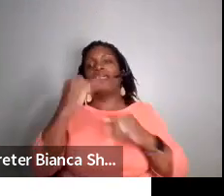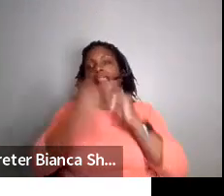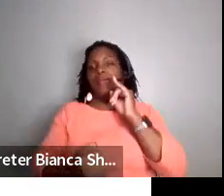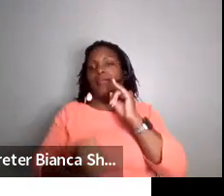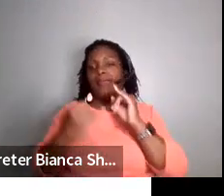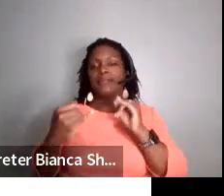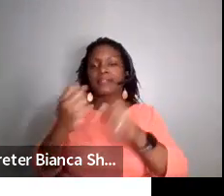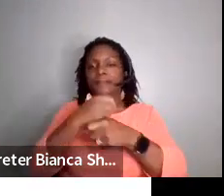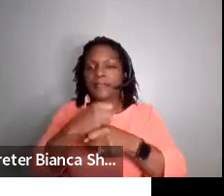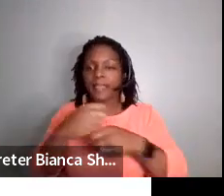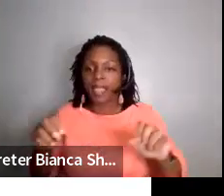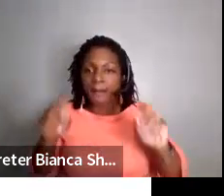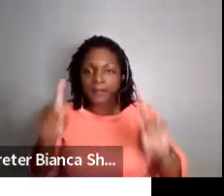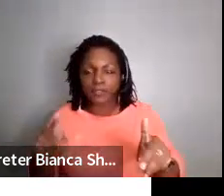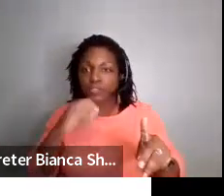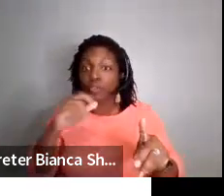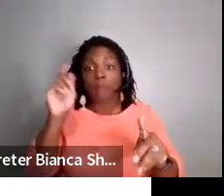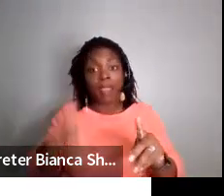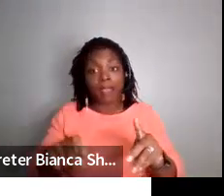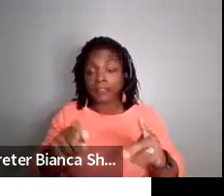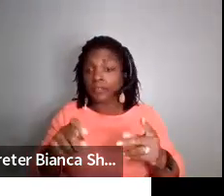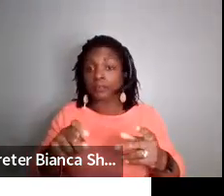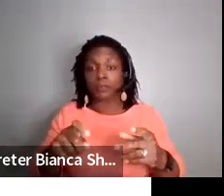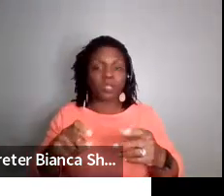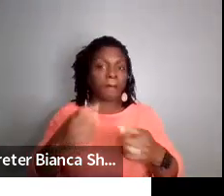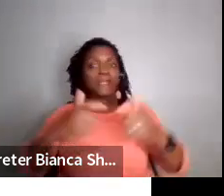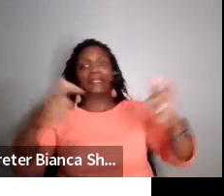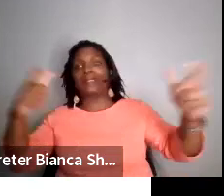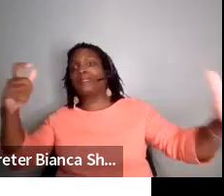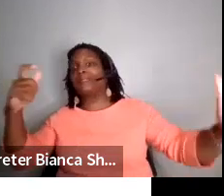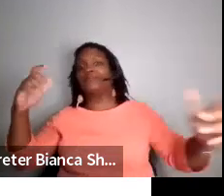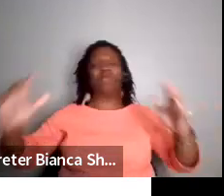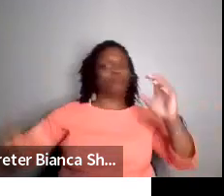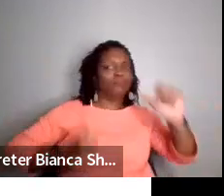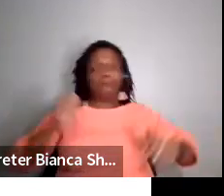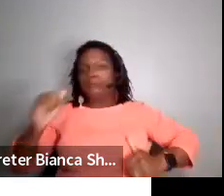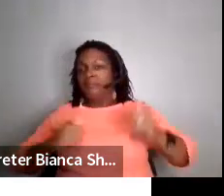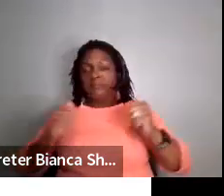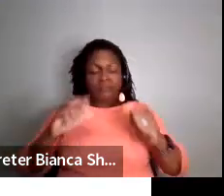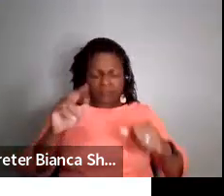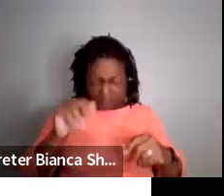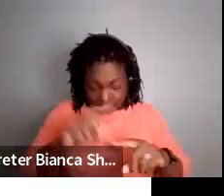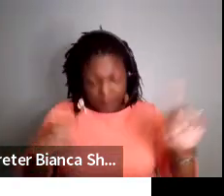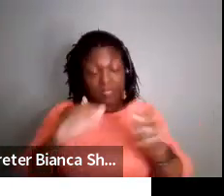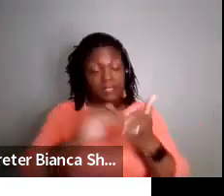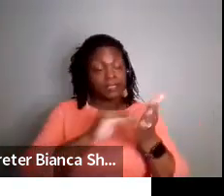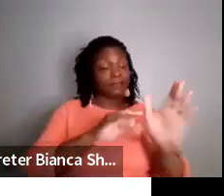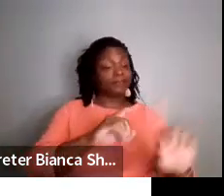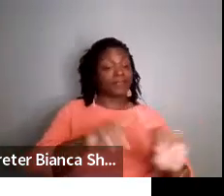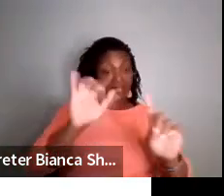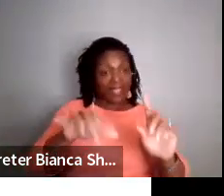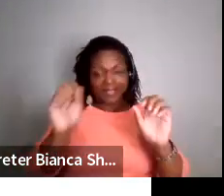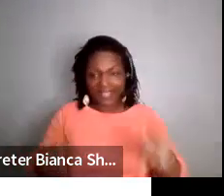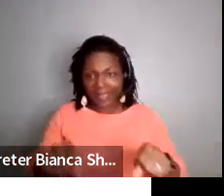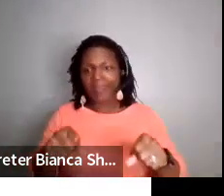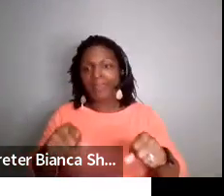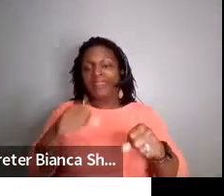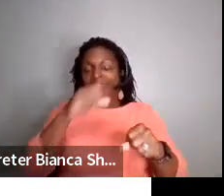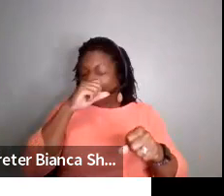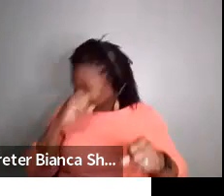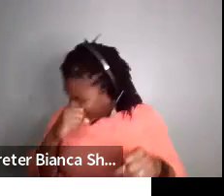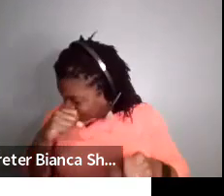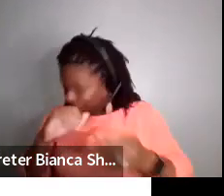Do small things with big results. Okay, so creating opportunities so make sure.